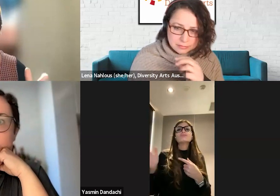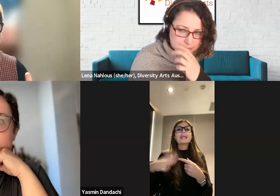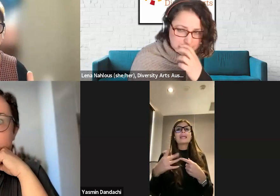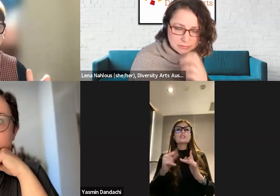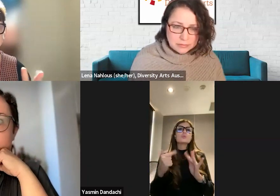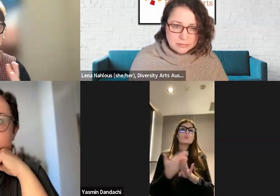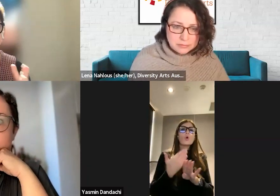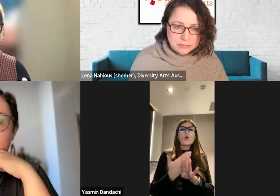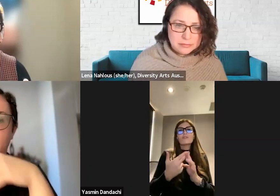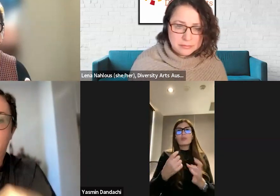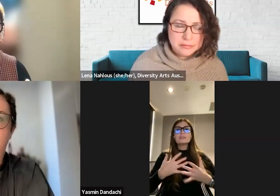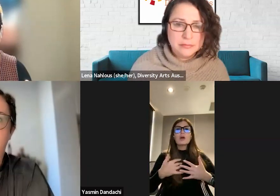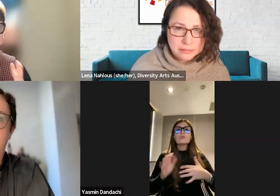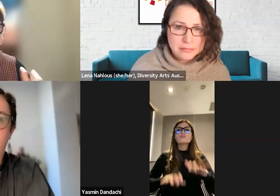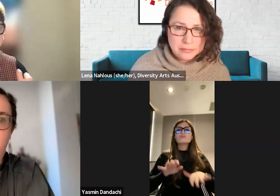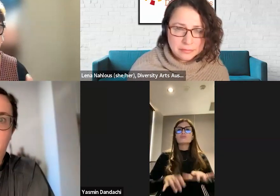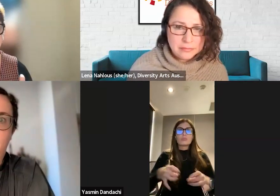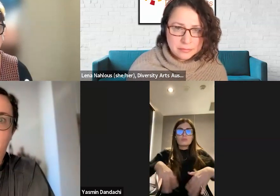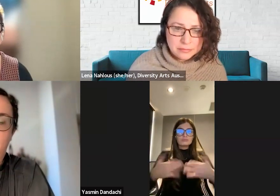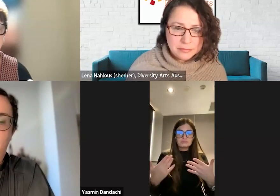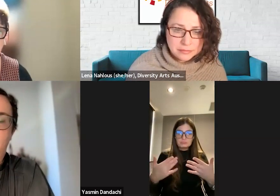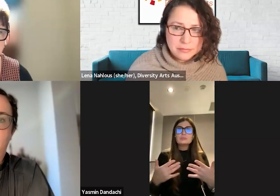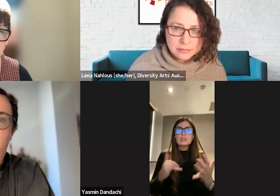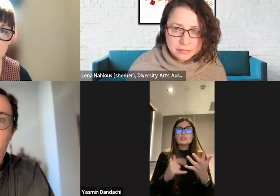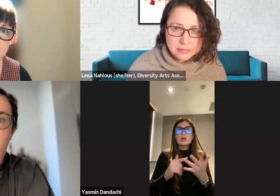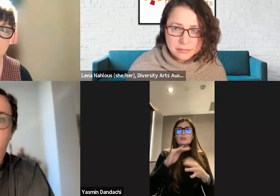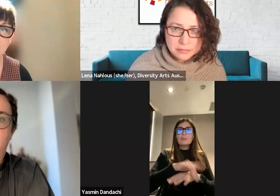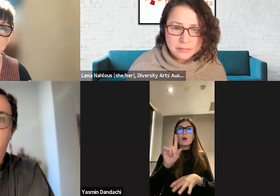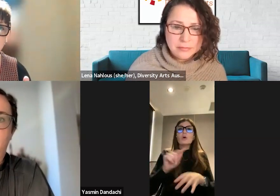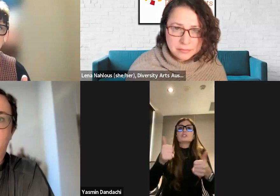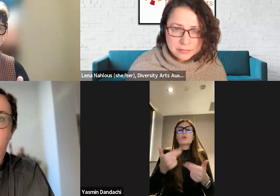And I think that's what we're talking about. It's about doing something that is fit for purpose and not